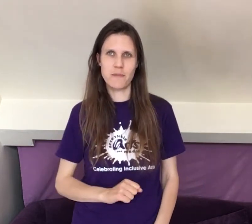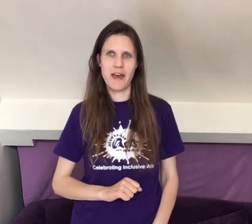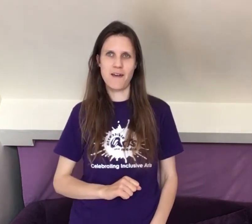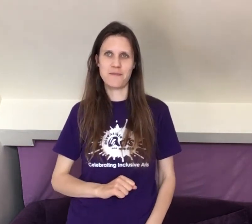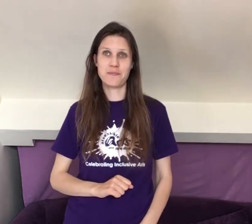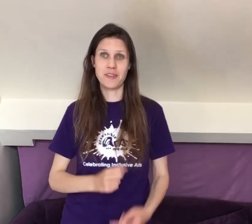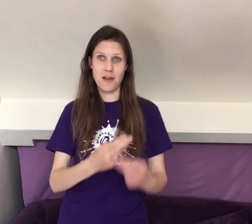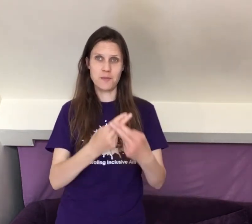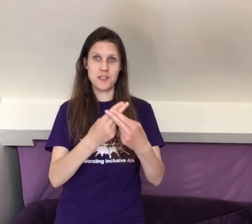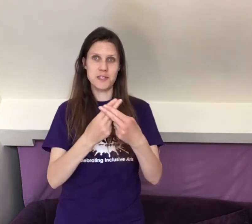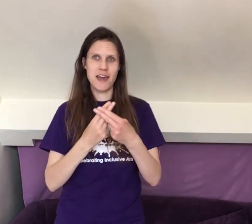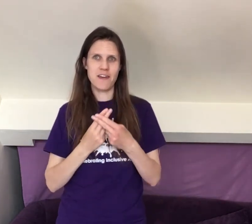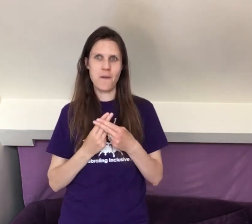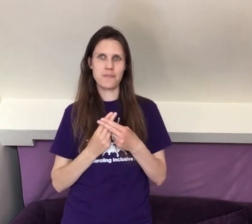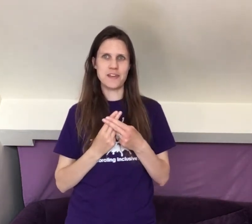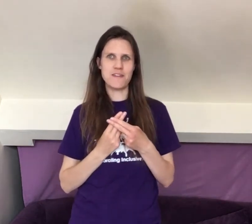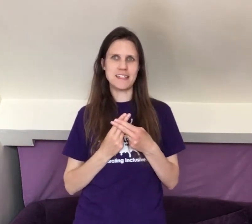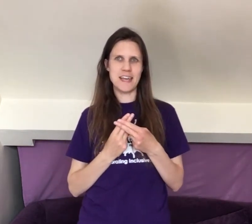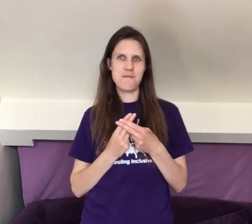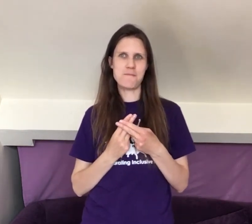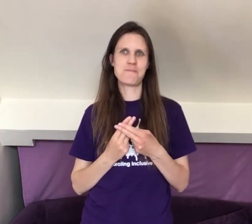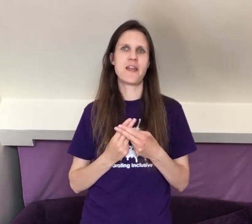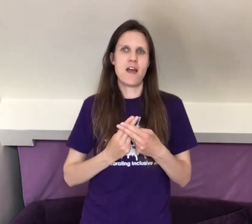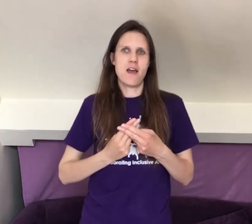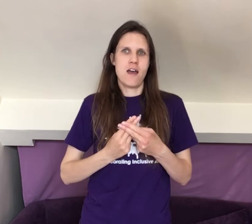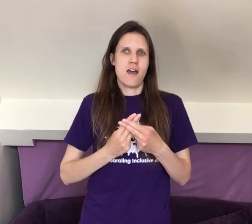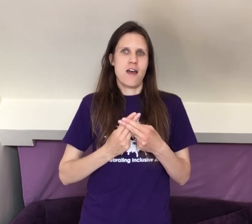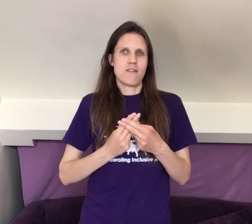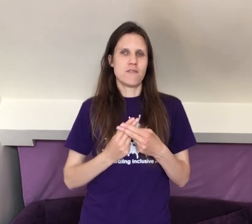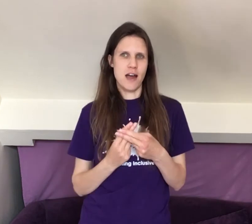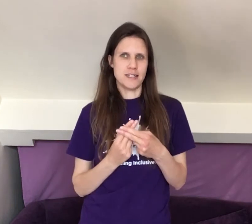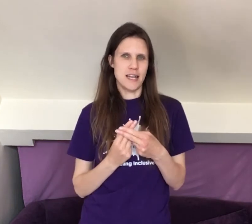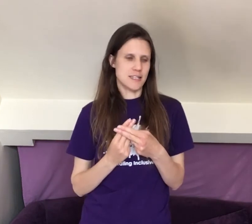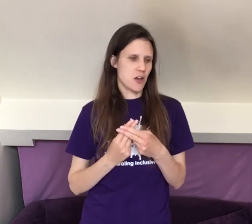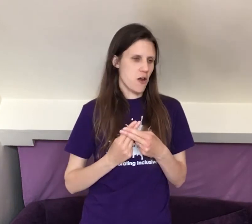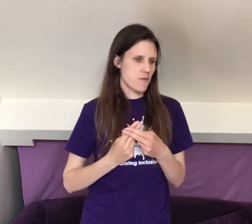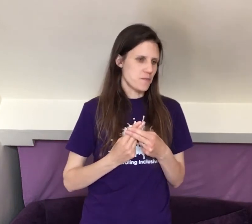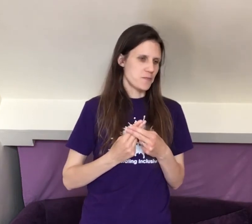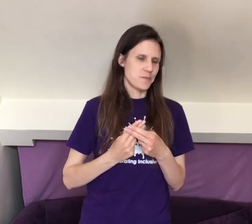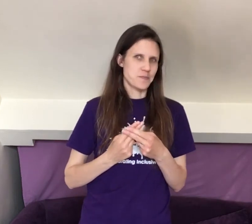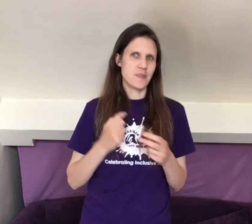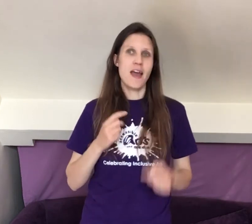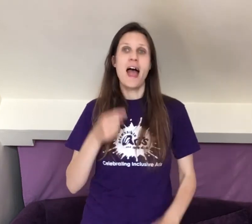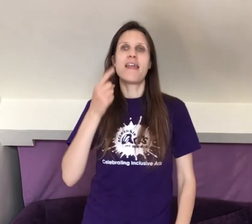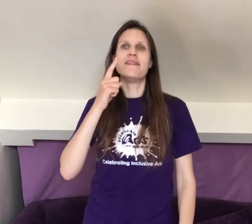From there, Yeah? Can we do it together? Are you ready? Right, let’s go.